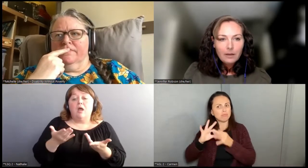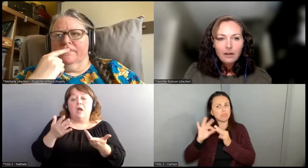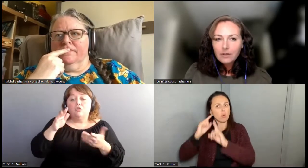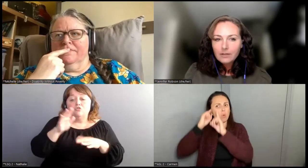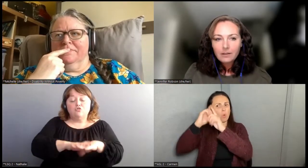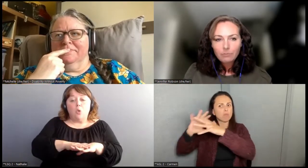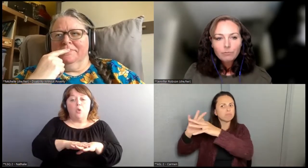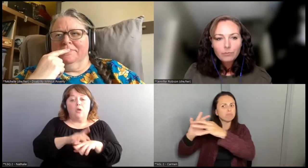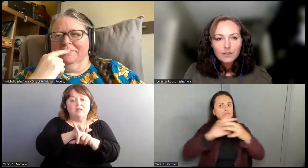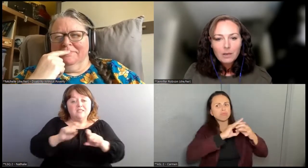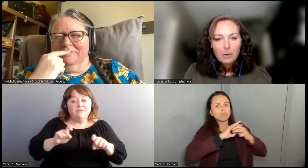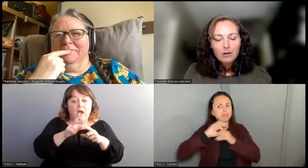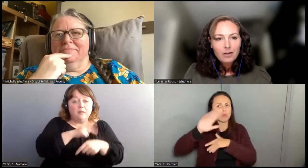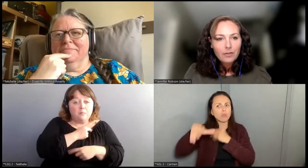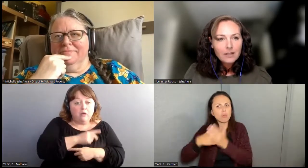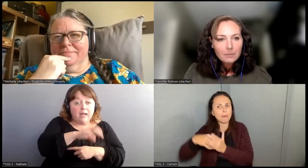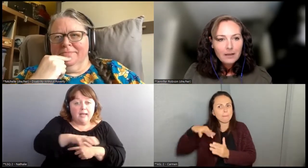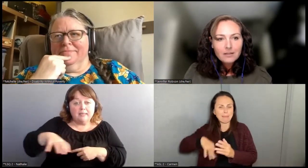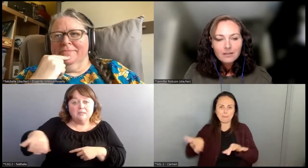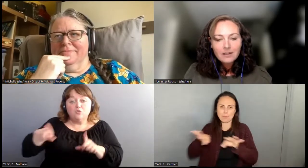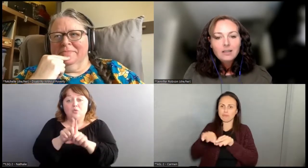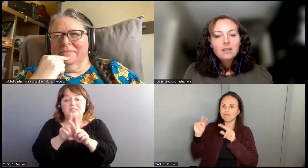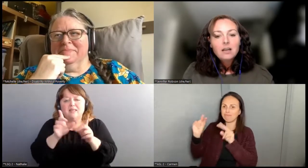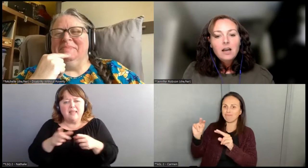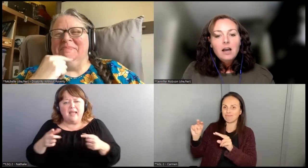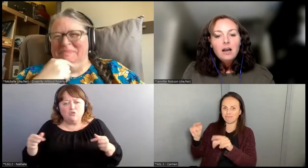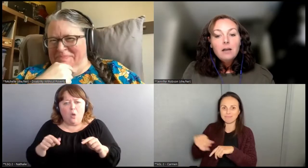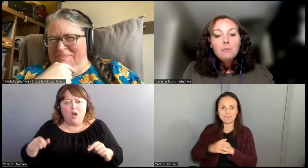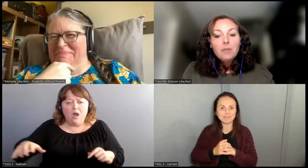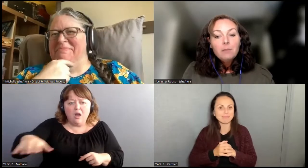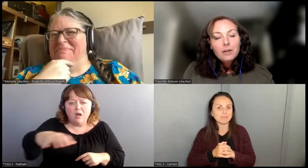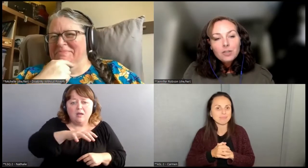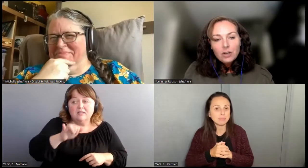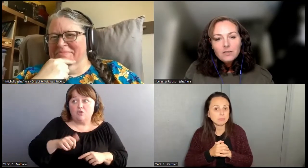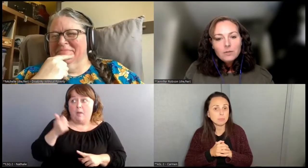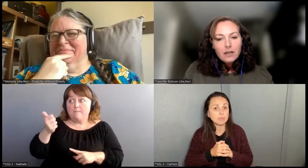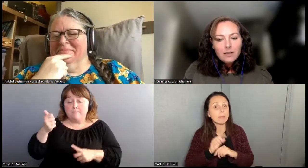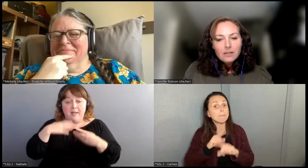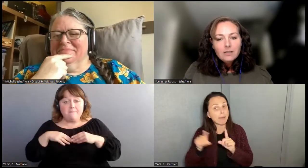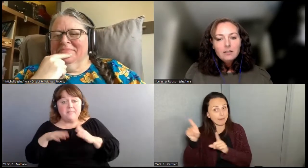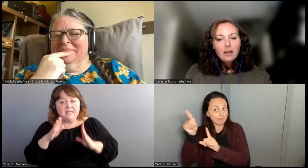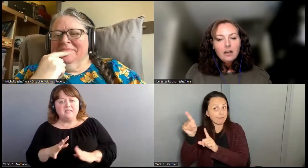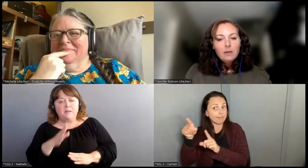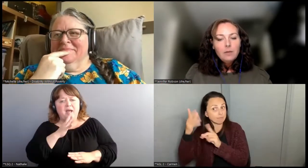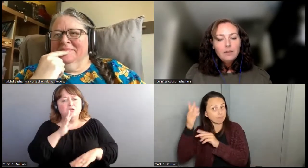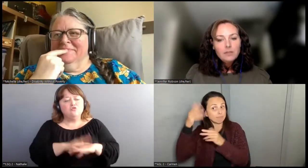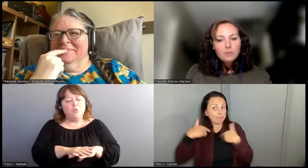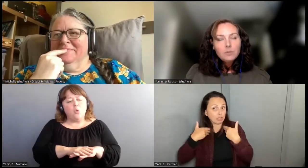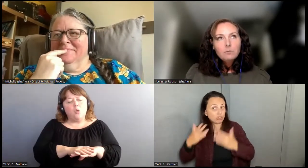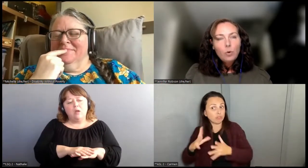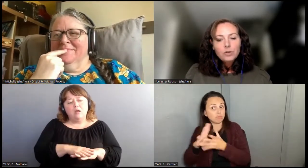BENEFITS. I THINK LET'S KEEP OUR EYE ON THAT SPACE. BUT SHE ALSO SAID THAT THIS WAS IMPORTANT